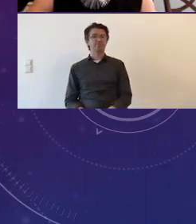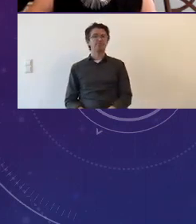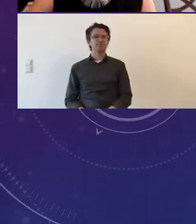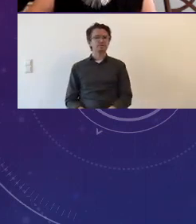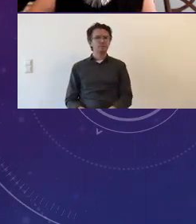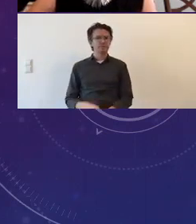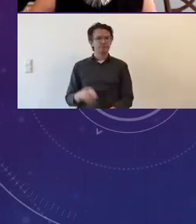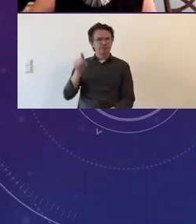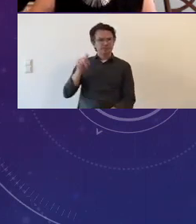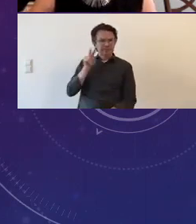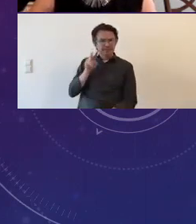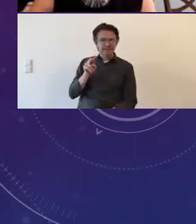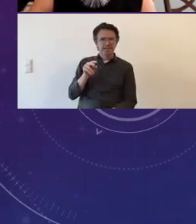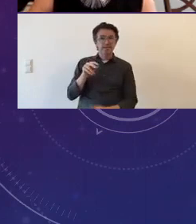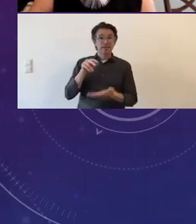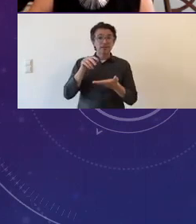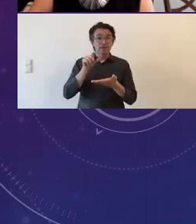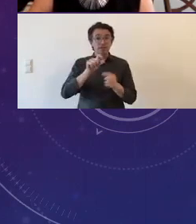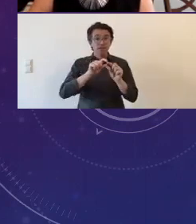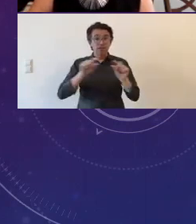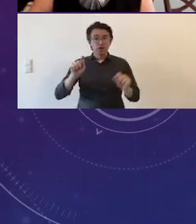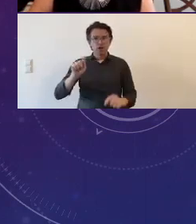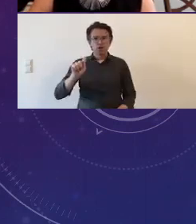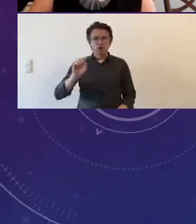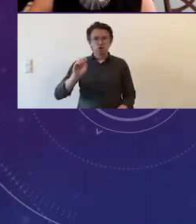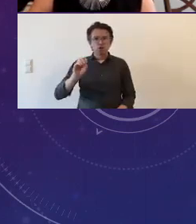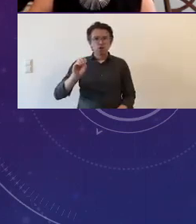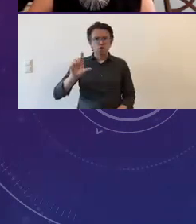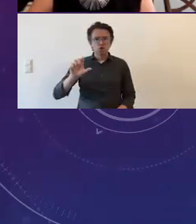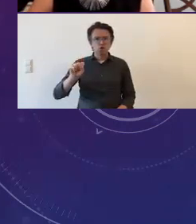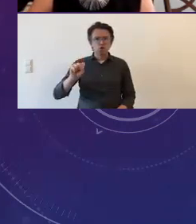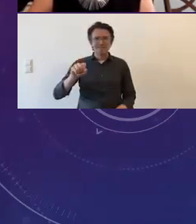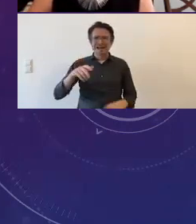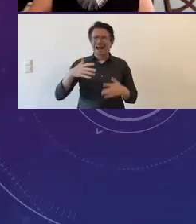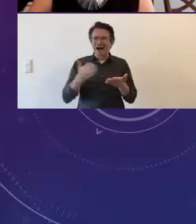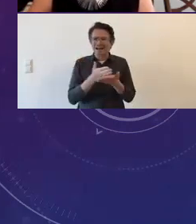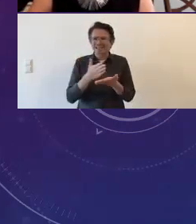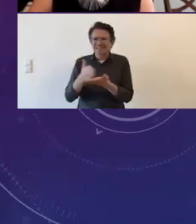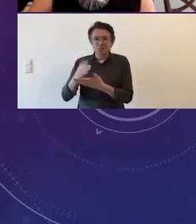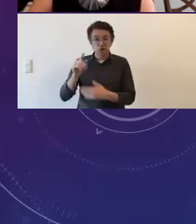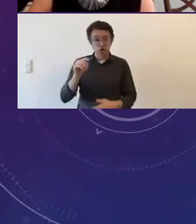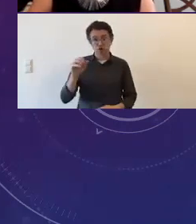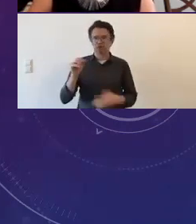have one here and it haven't said they are extremely expensive for some of them